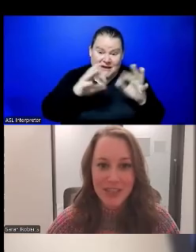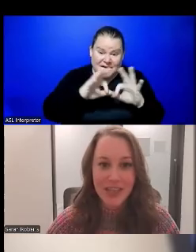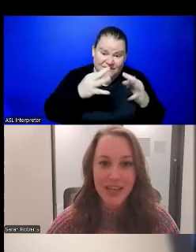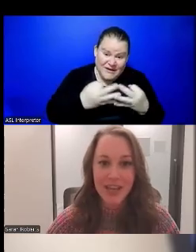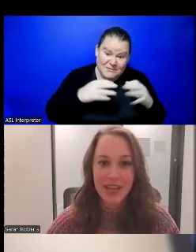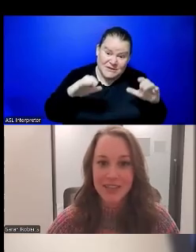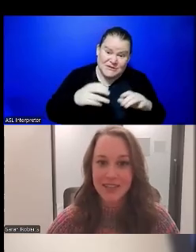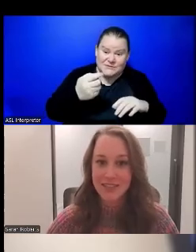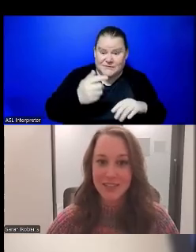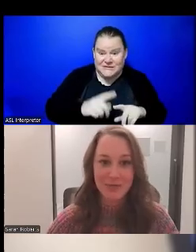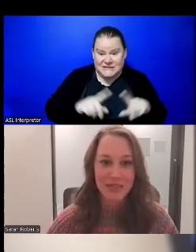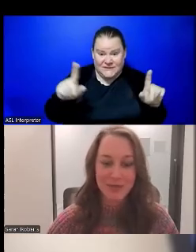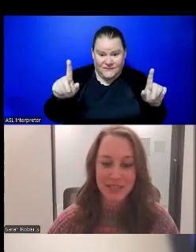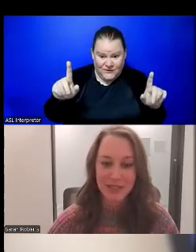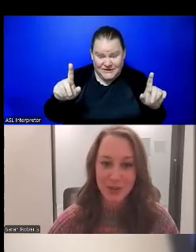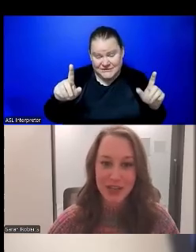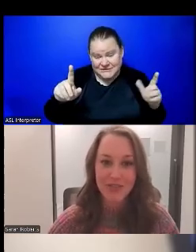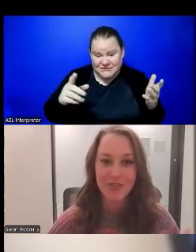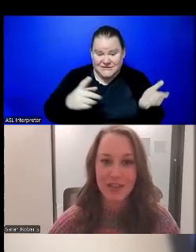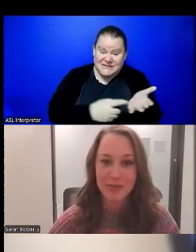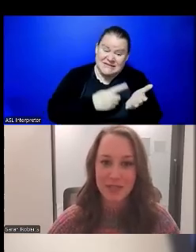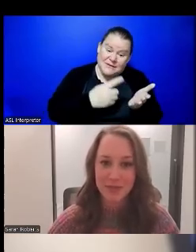differently, and sometimes that's working for them,